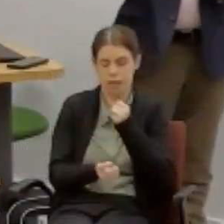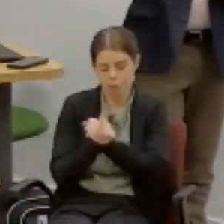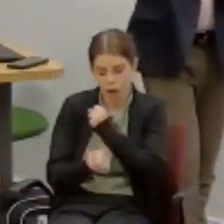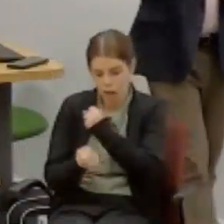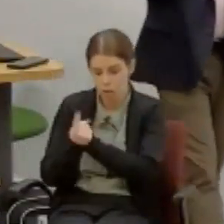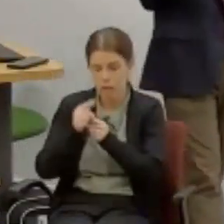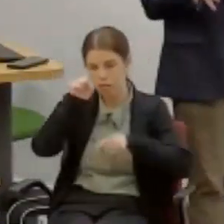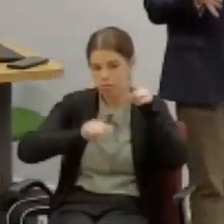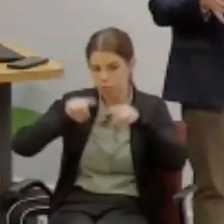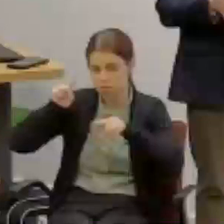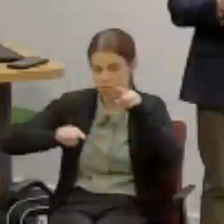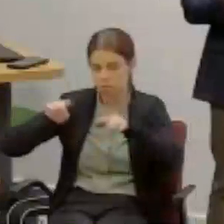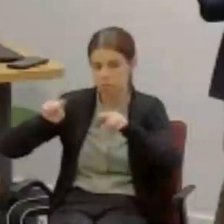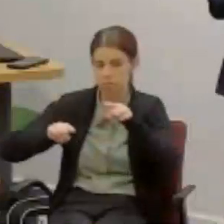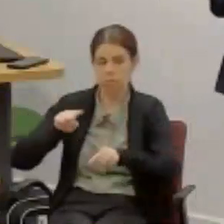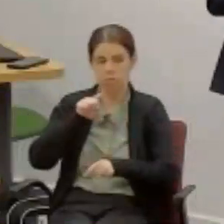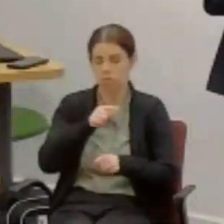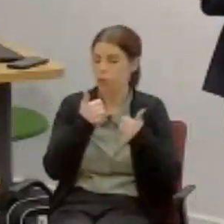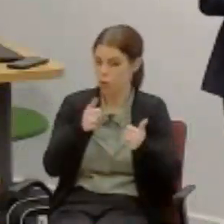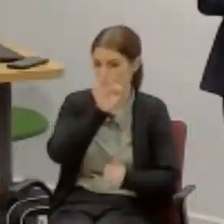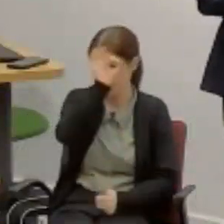So again, that that's a really good question.